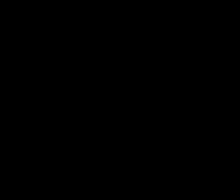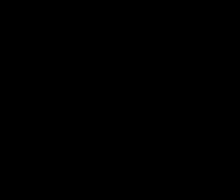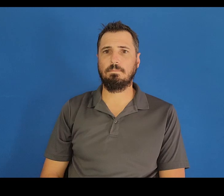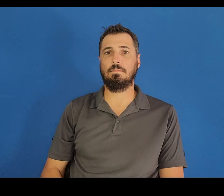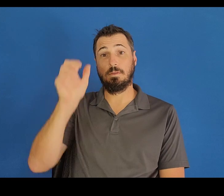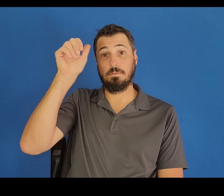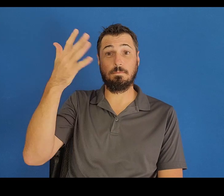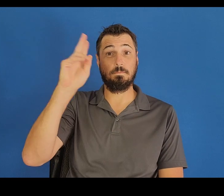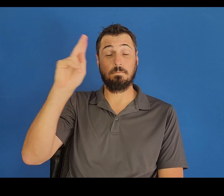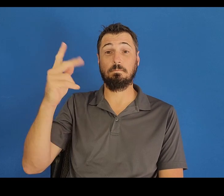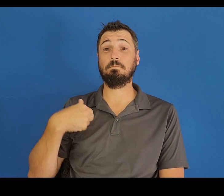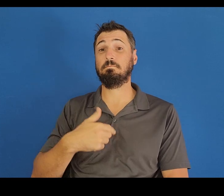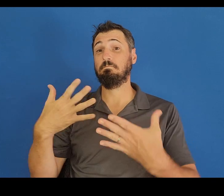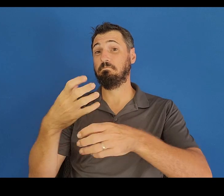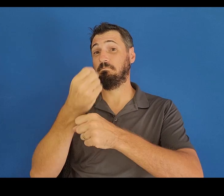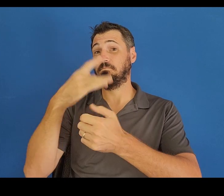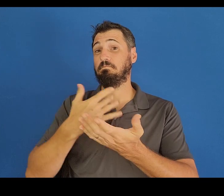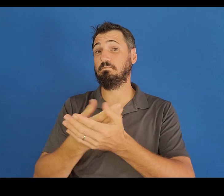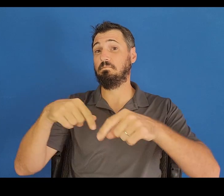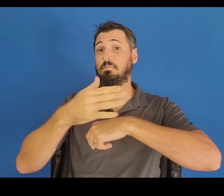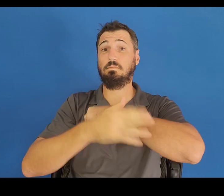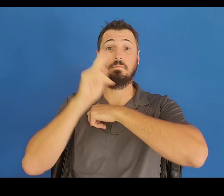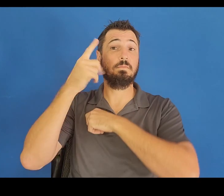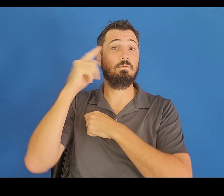Aloha Kaua‘i. This is your County of Kaua‘i briefing for Tuesday, March 1